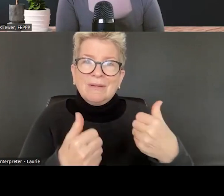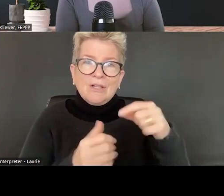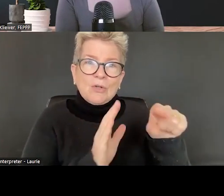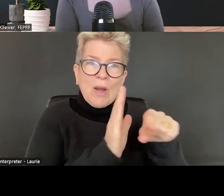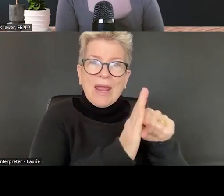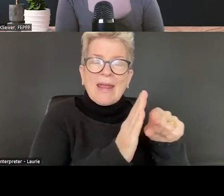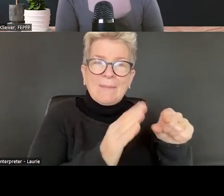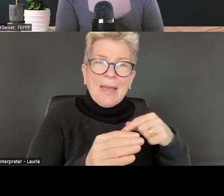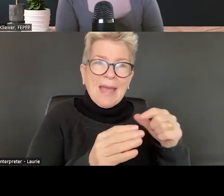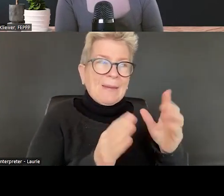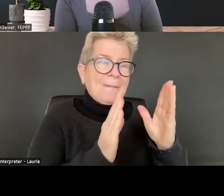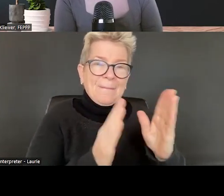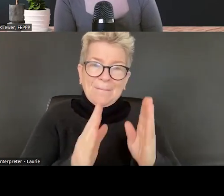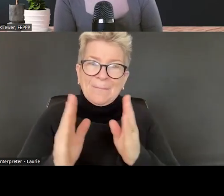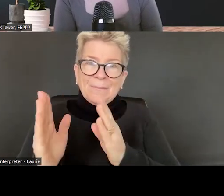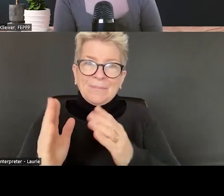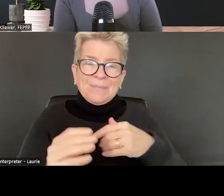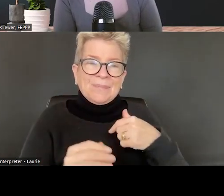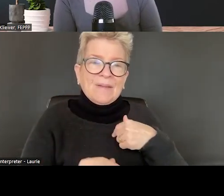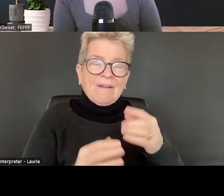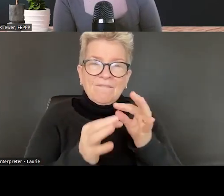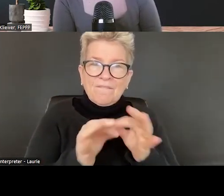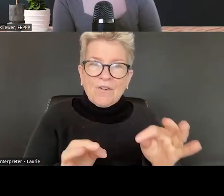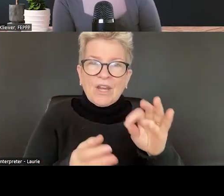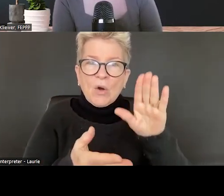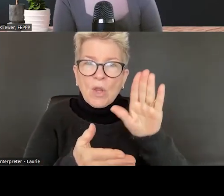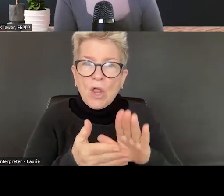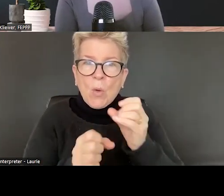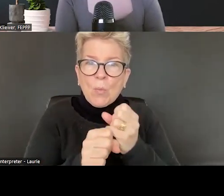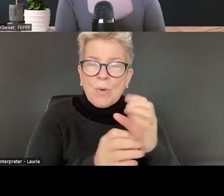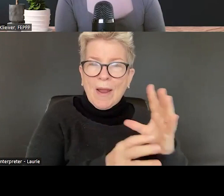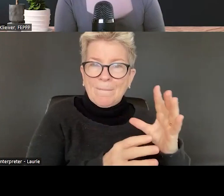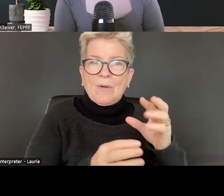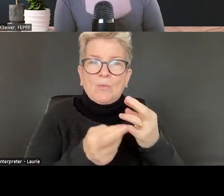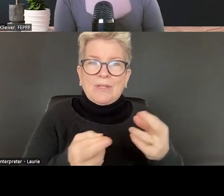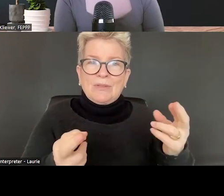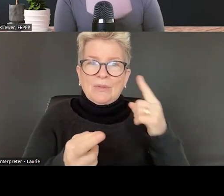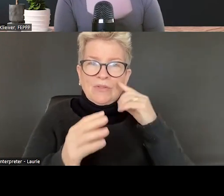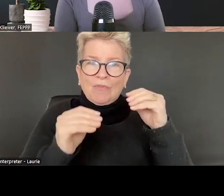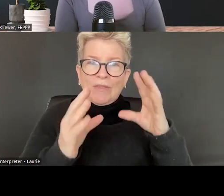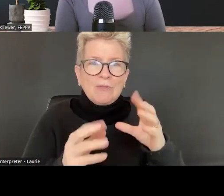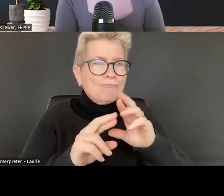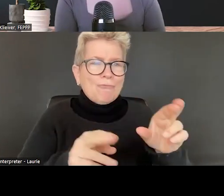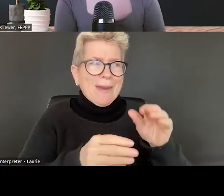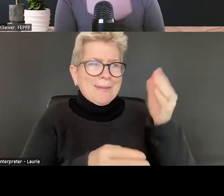out those free, no and low prep resources for teachers. We also provide professional